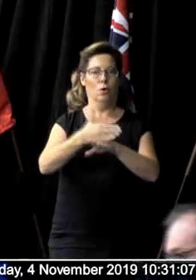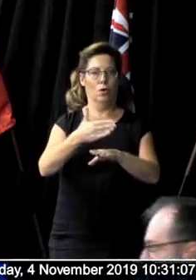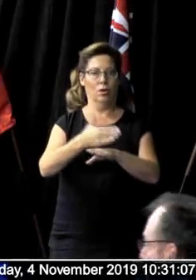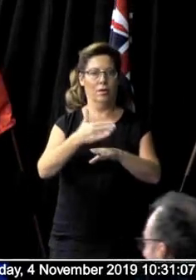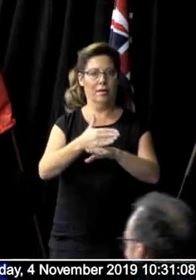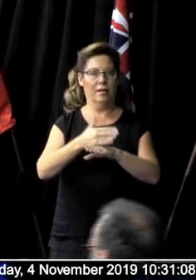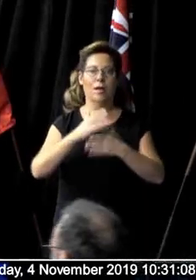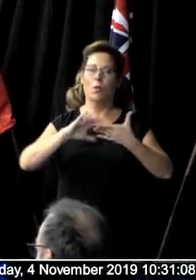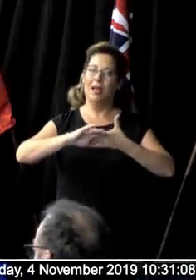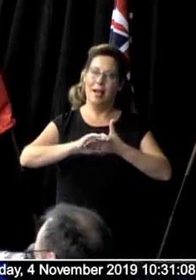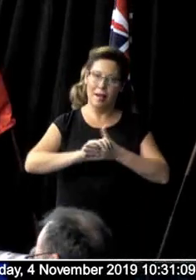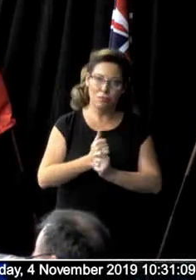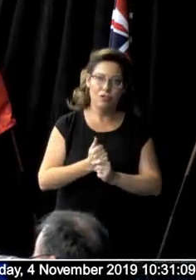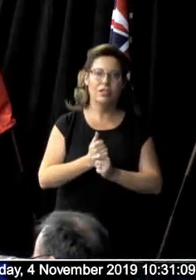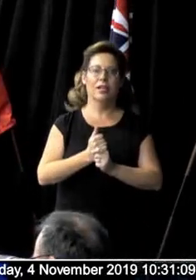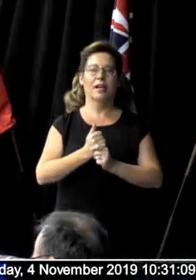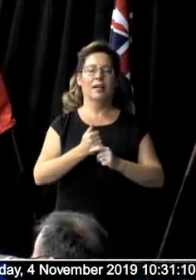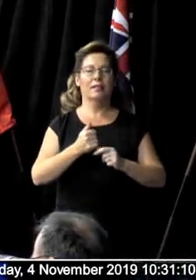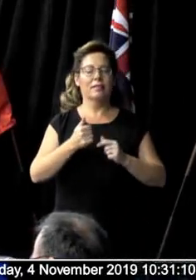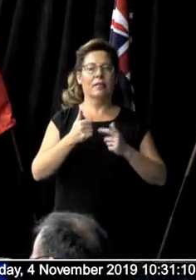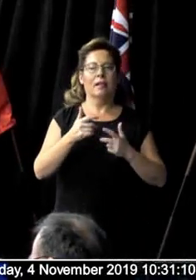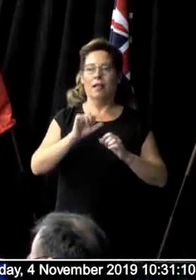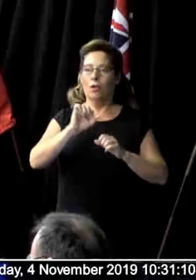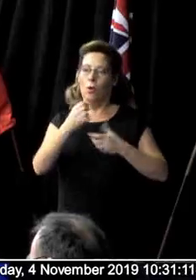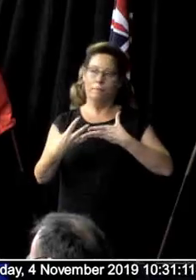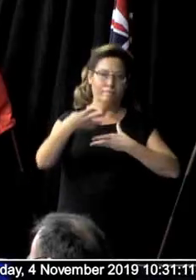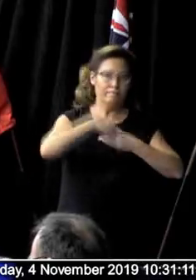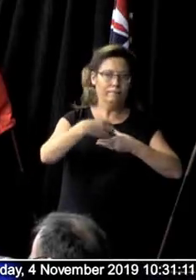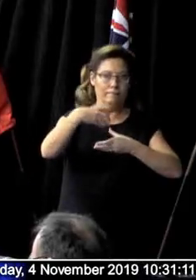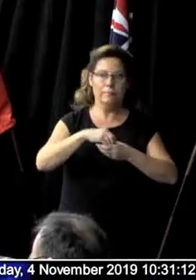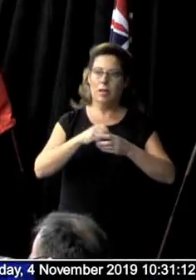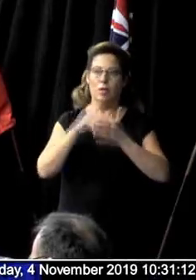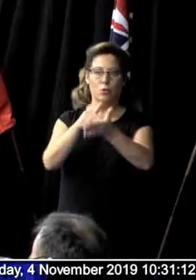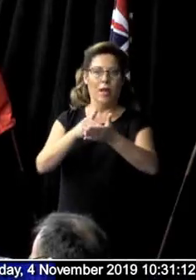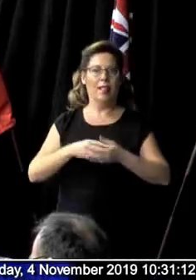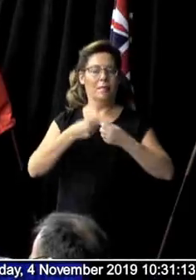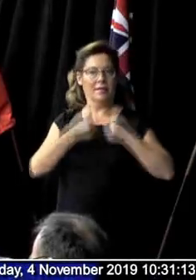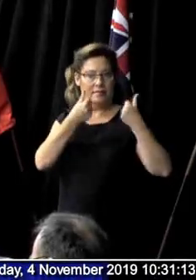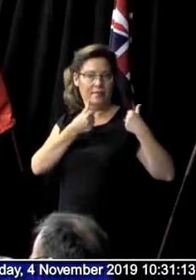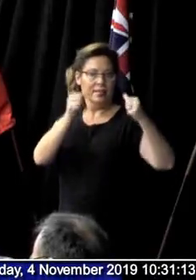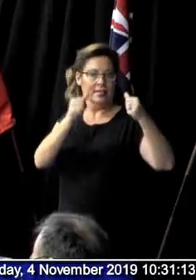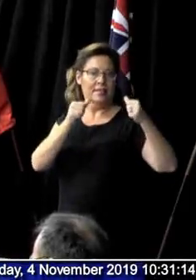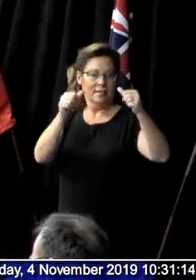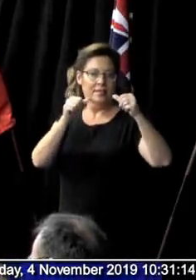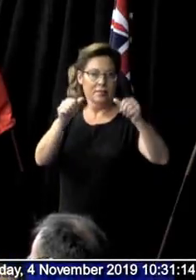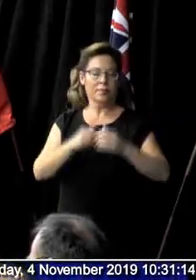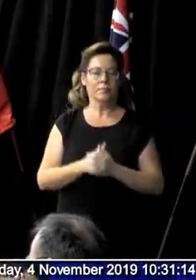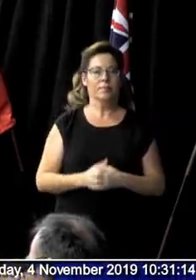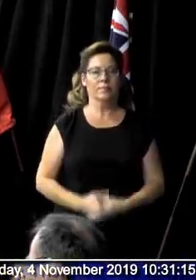This is what is essential to our succeeding in performing the functions with which we have been entrusted.